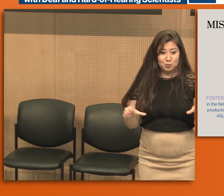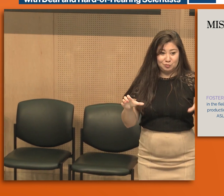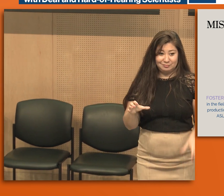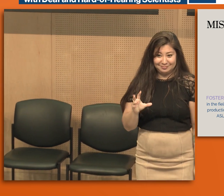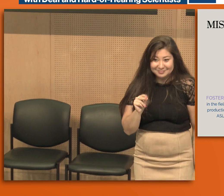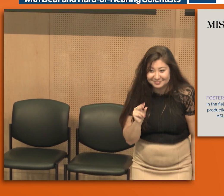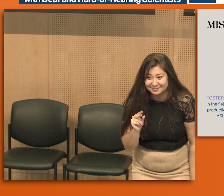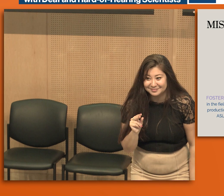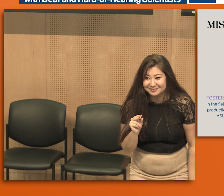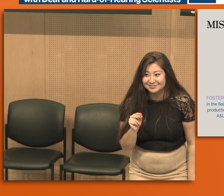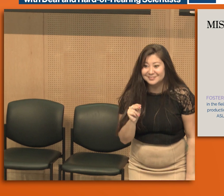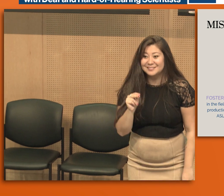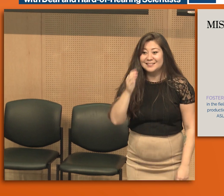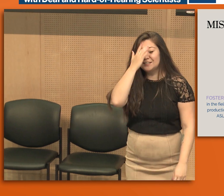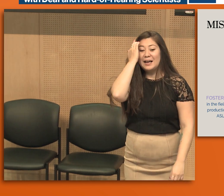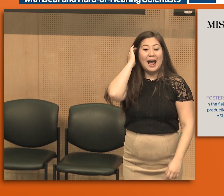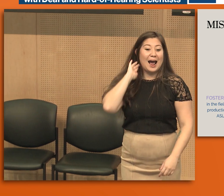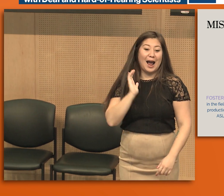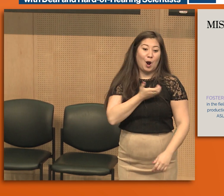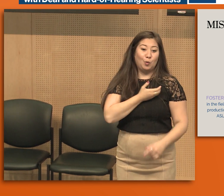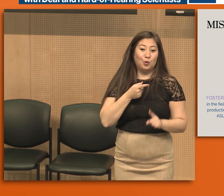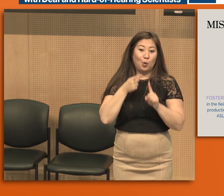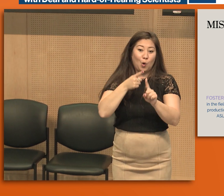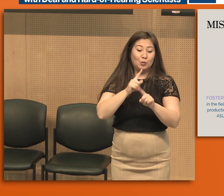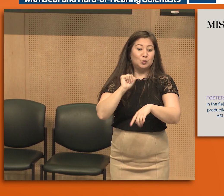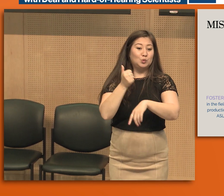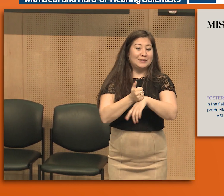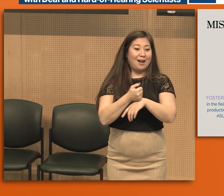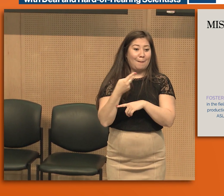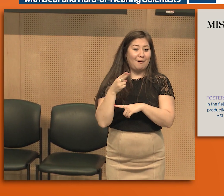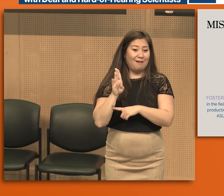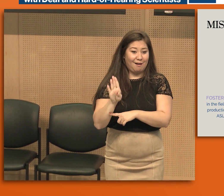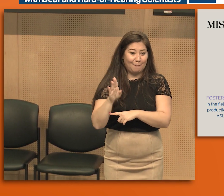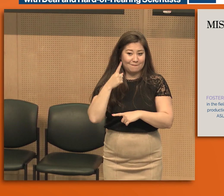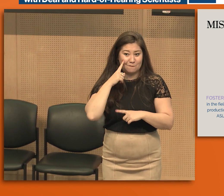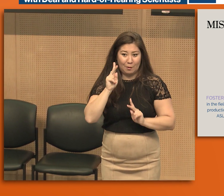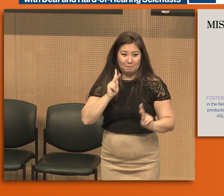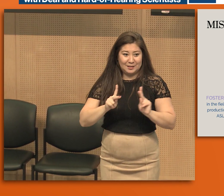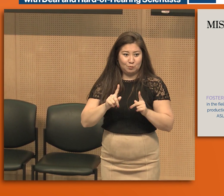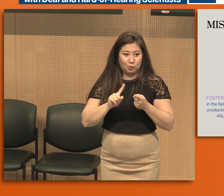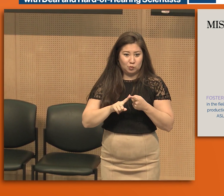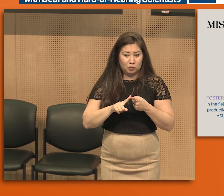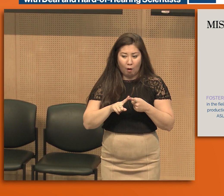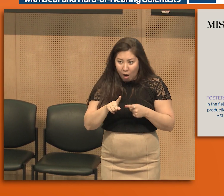Atomic Hands and our mission was not created just for Barbara and I.